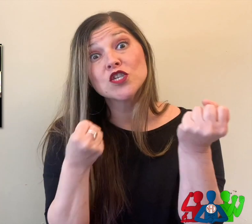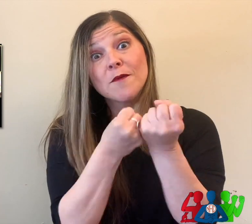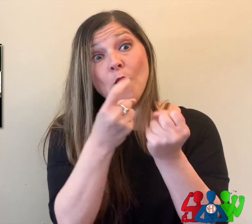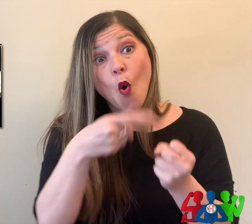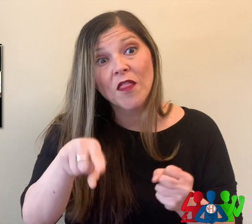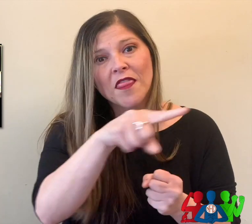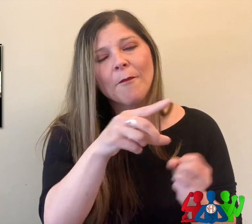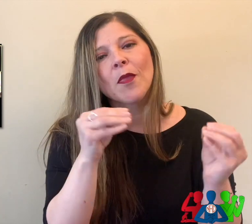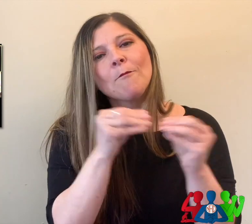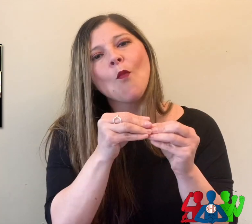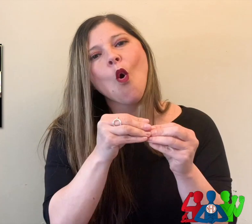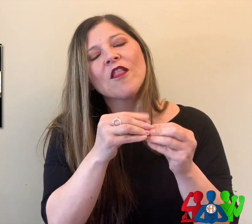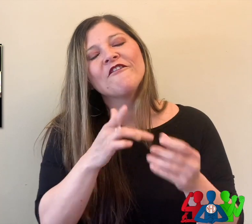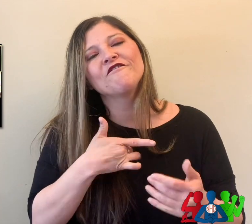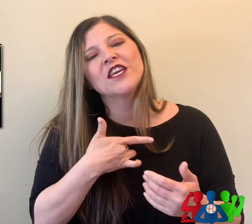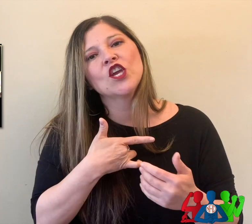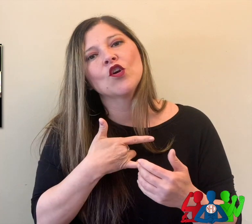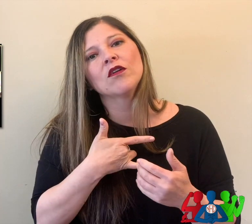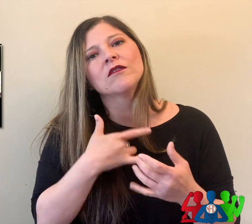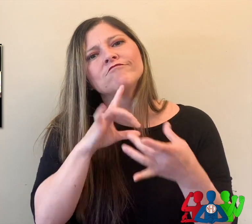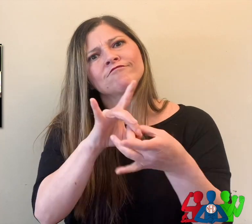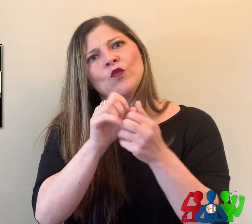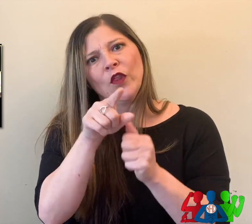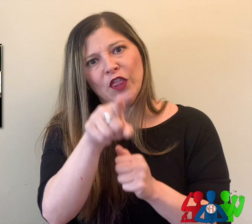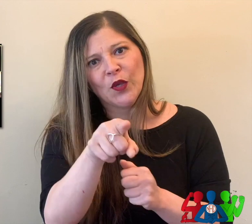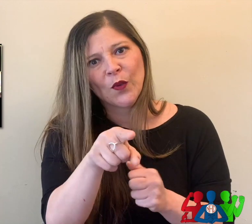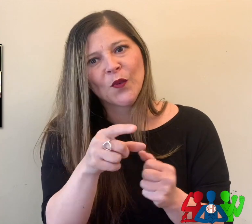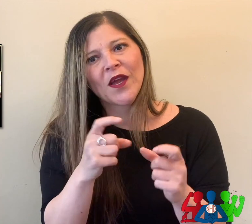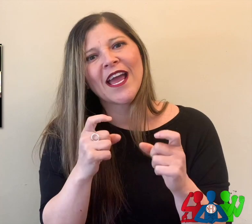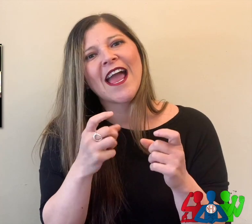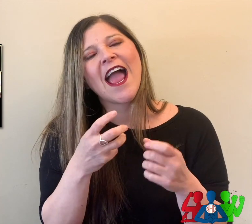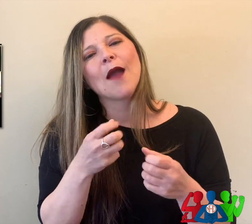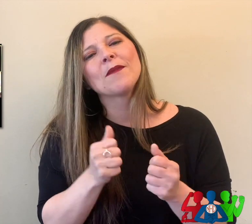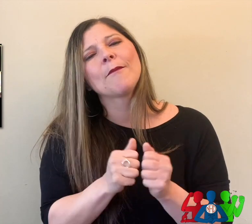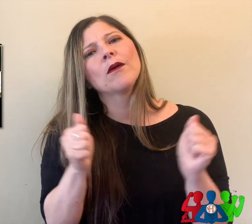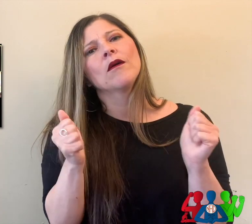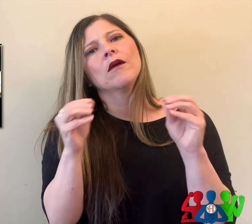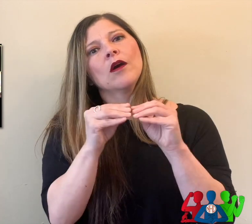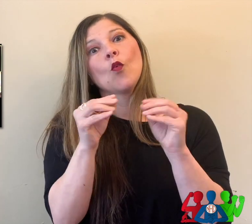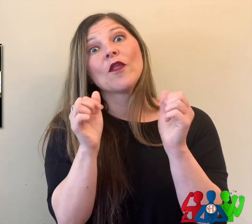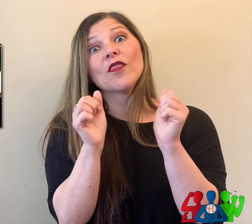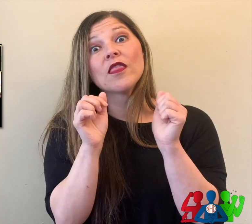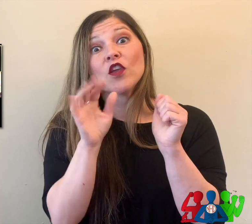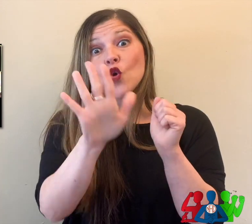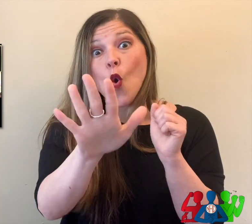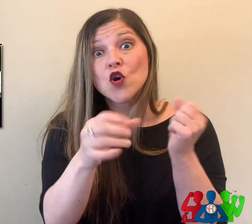through it. The more support that they get, the more they will feel connected with you and